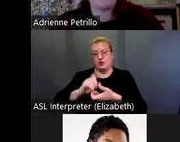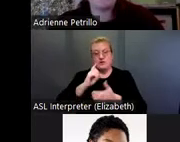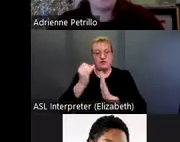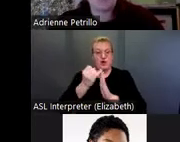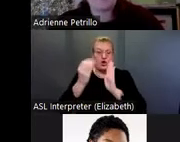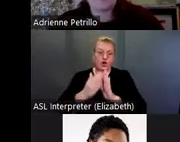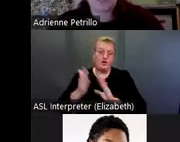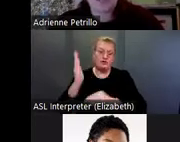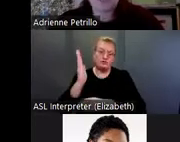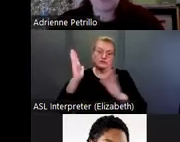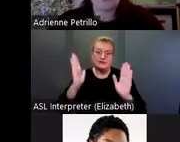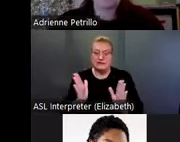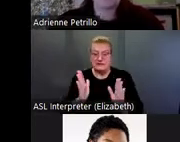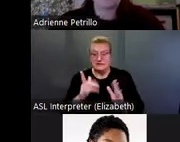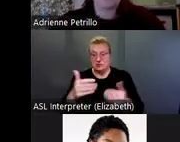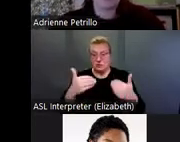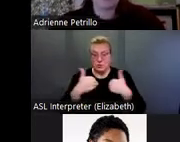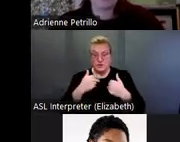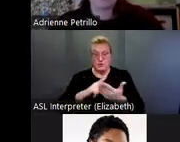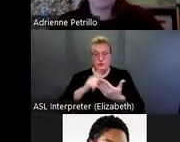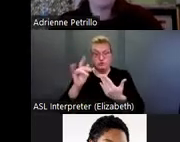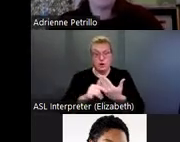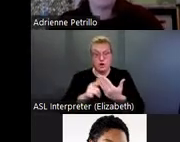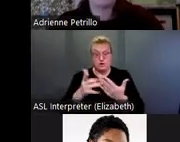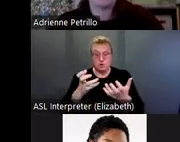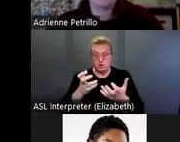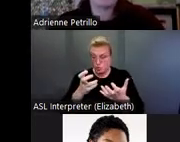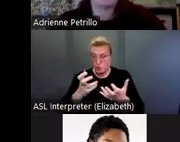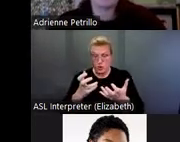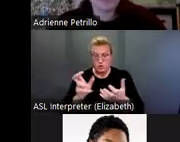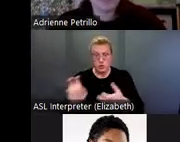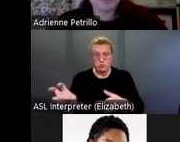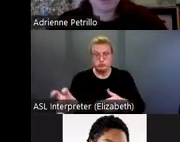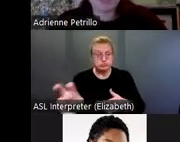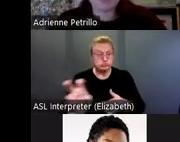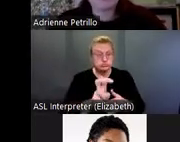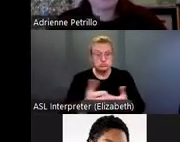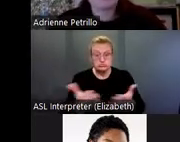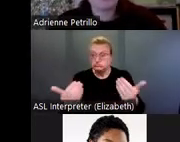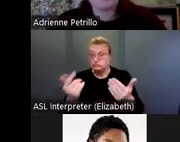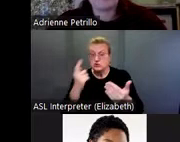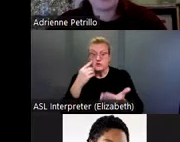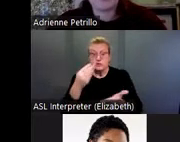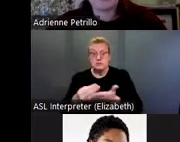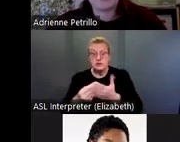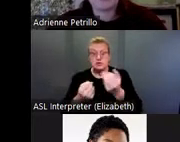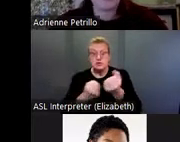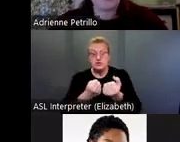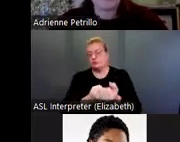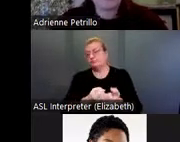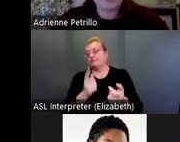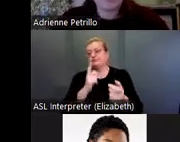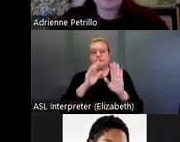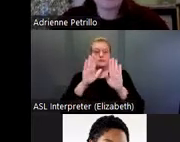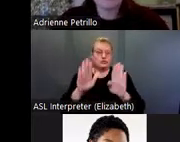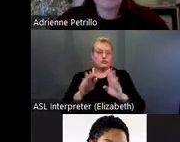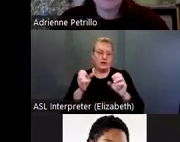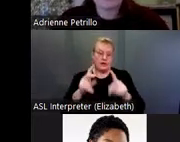If you have a project that you're looking to tour and you're hoping for grant support, it's a great opportunity to meet other folks